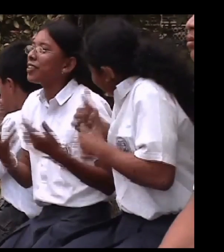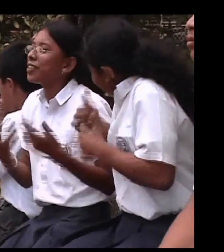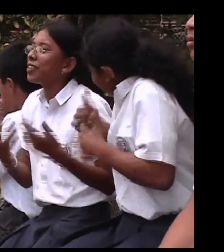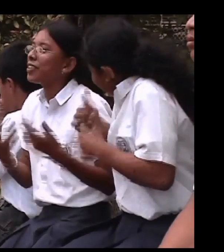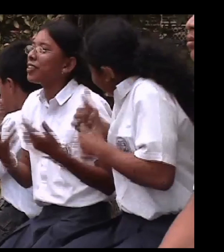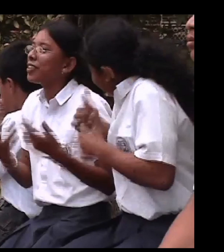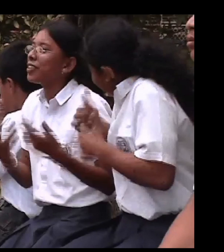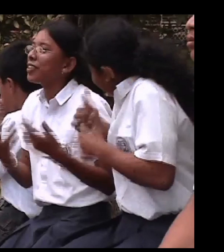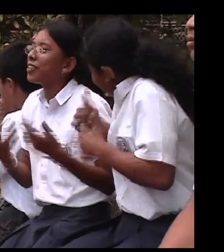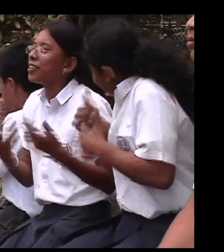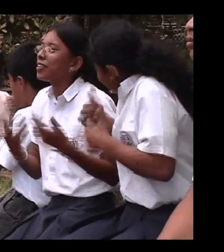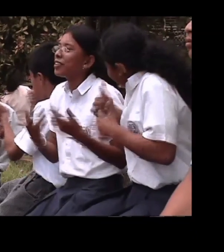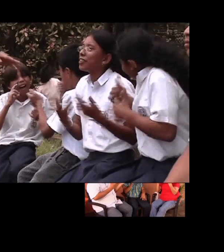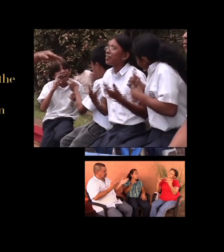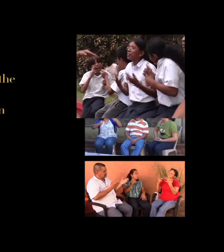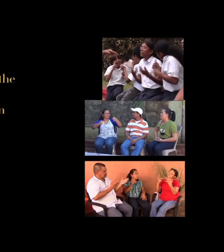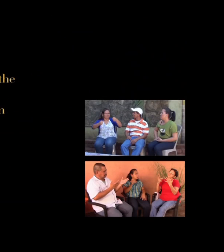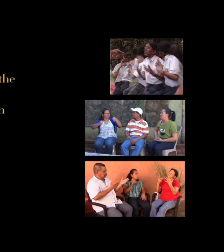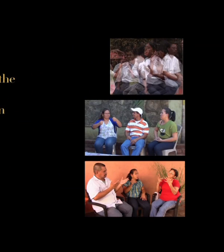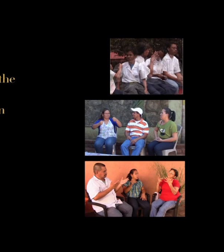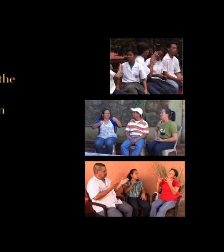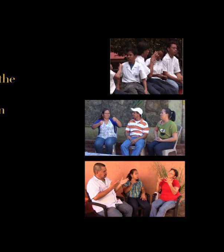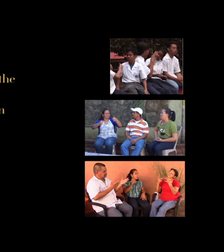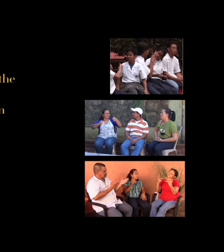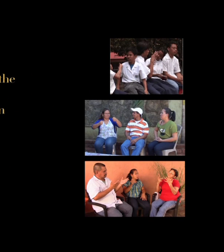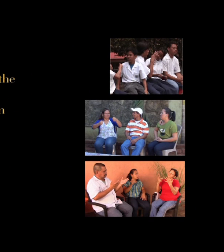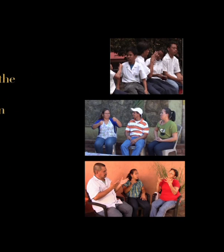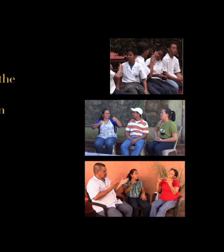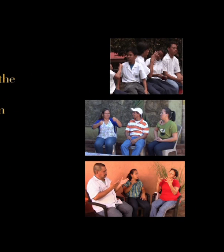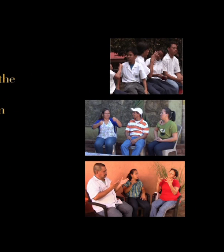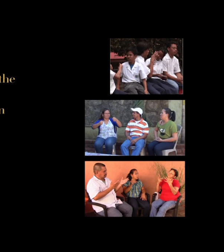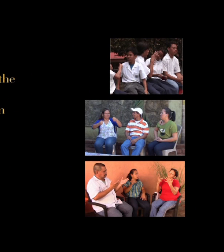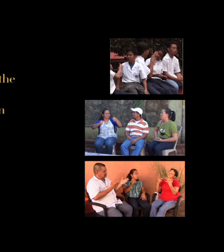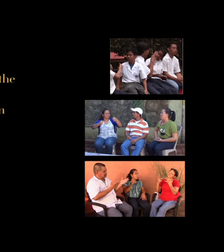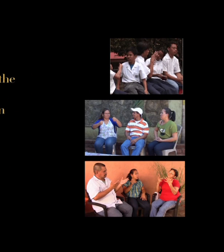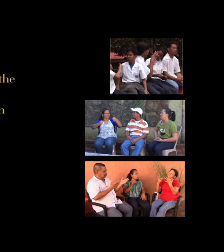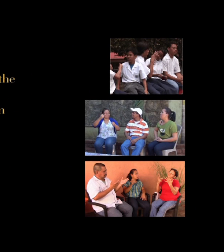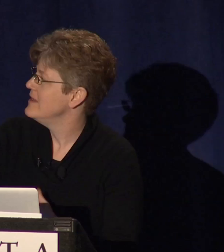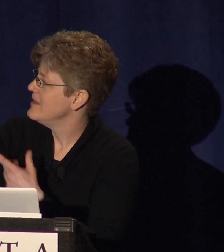and ask who were the teenagers then when they arrived at school?